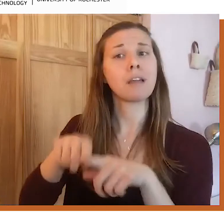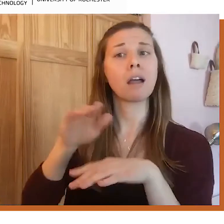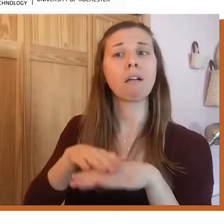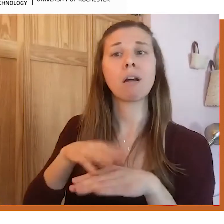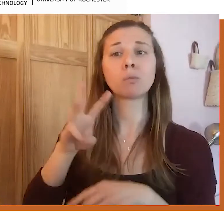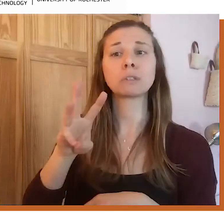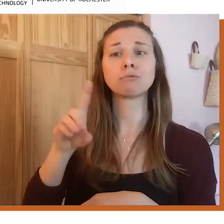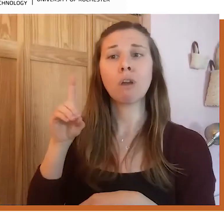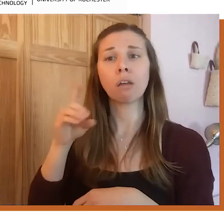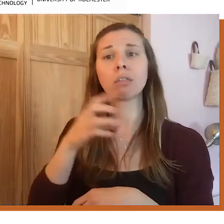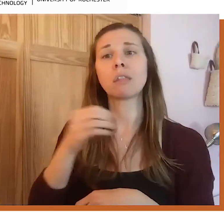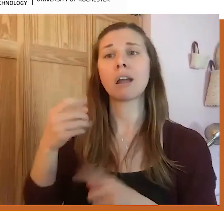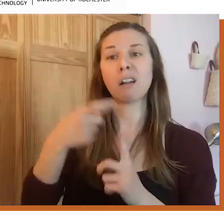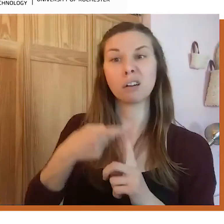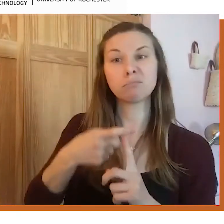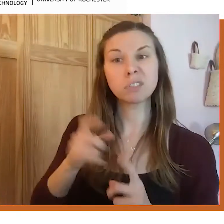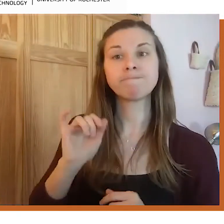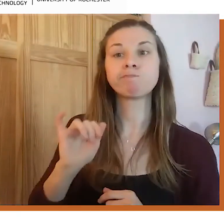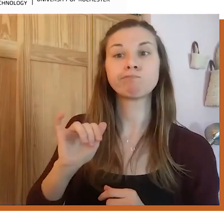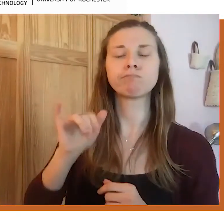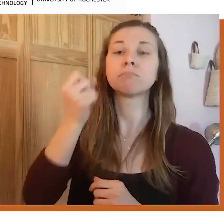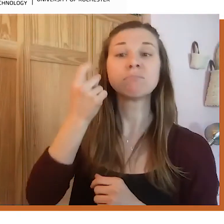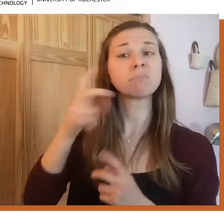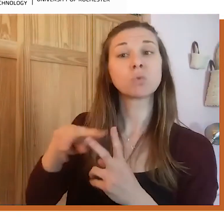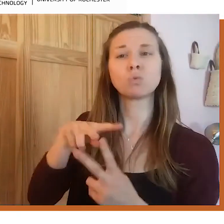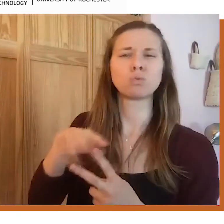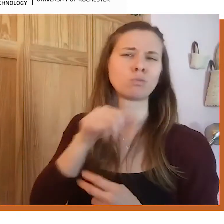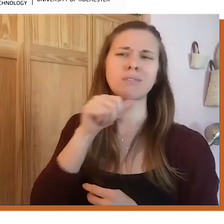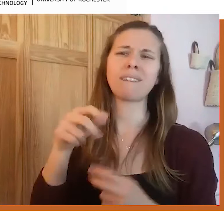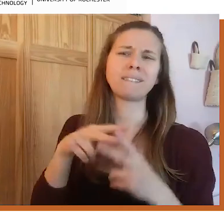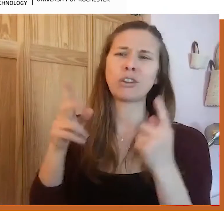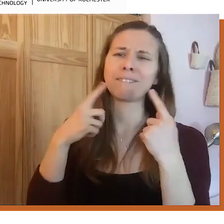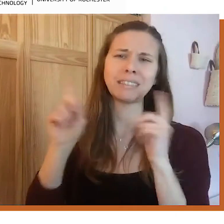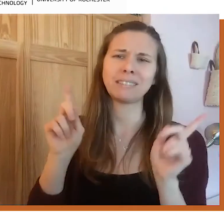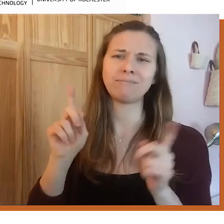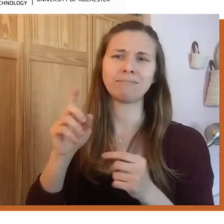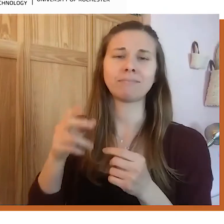Deaf women are also more likely to rely on the use of condoms and the withdrawal method, both of which are not very effective.